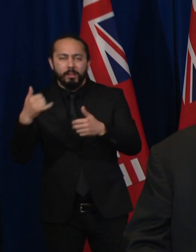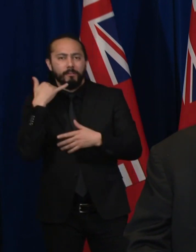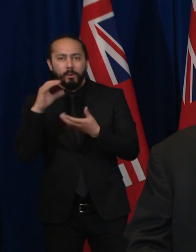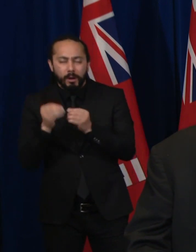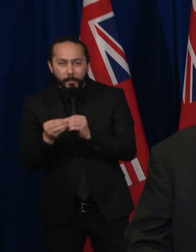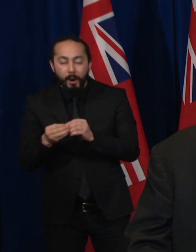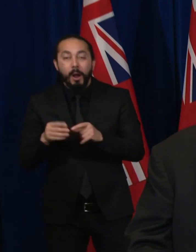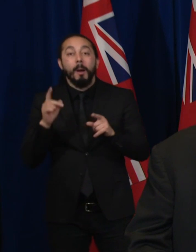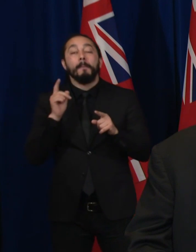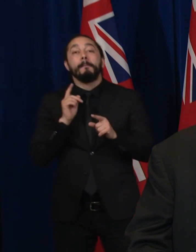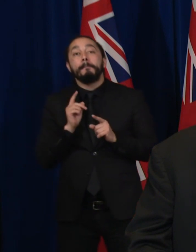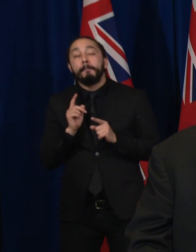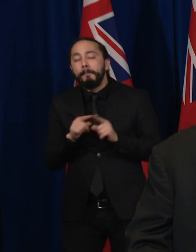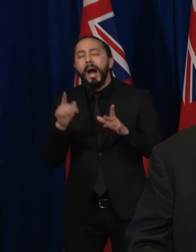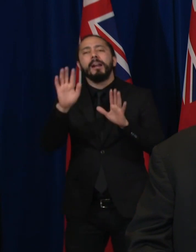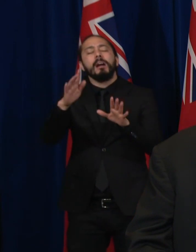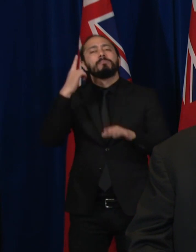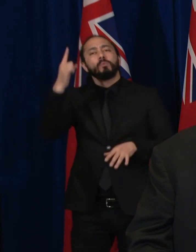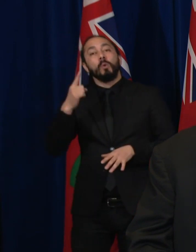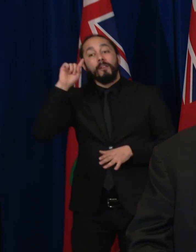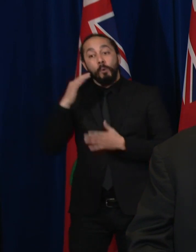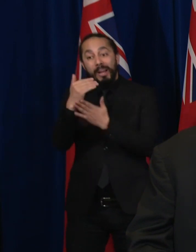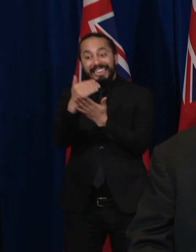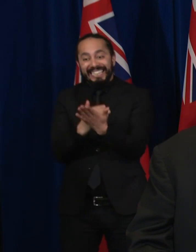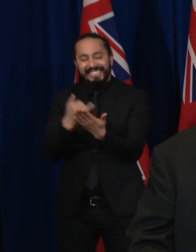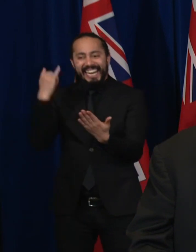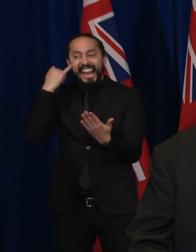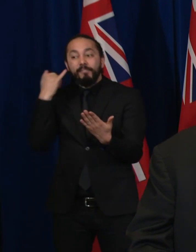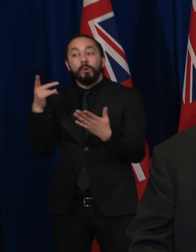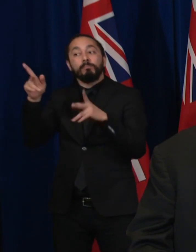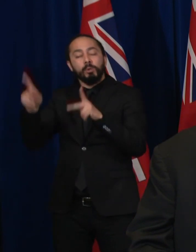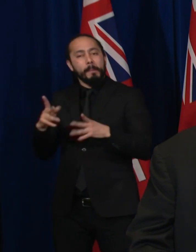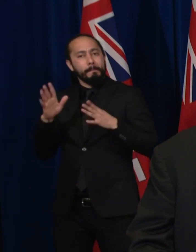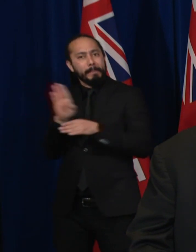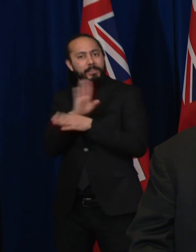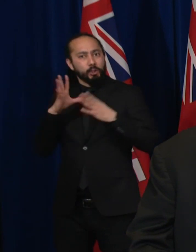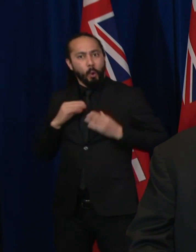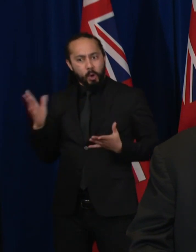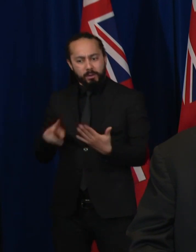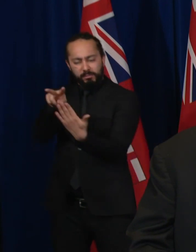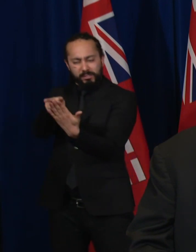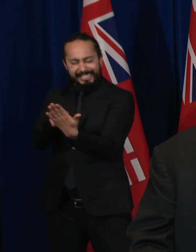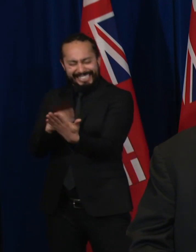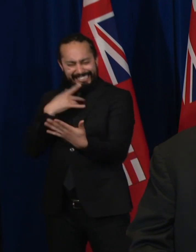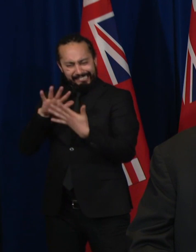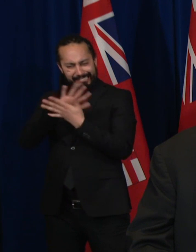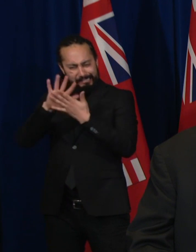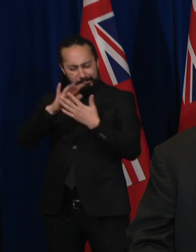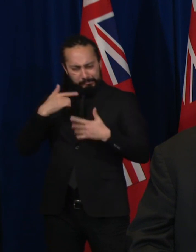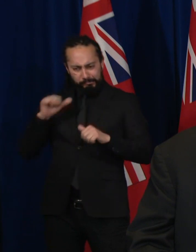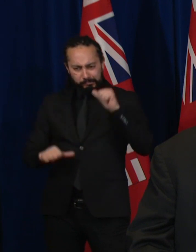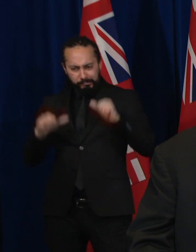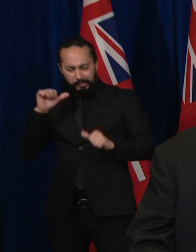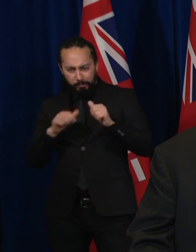another.you fall into a grey zone, so you have to use your discretion as to whether or not you open. People like this don't want to be